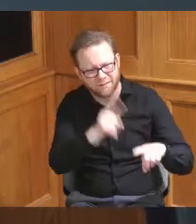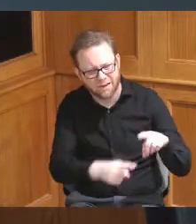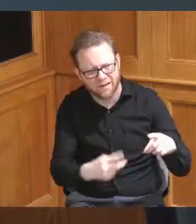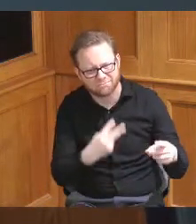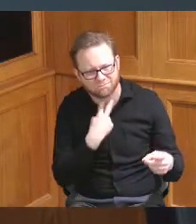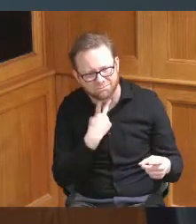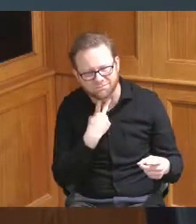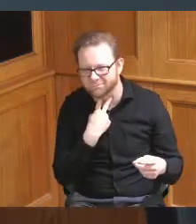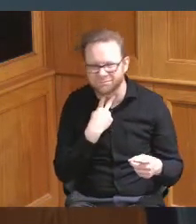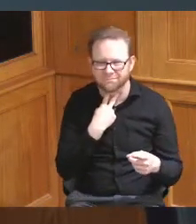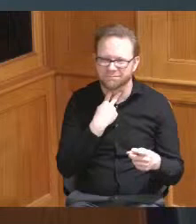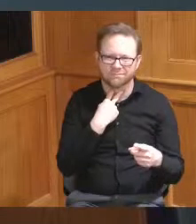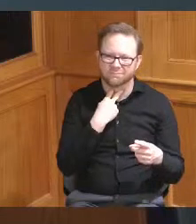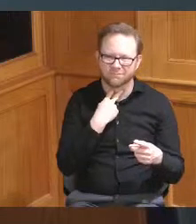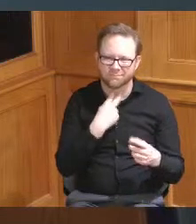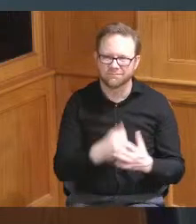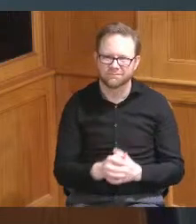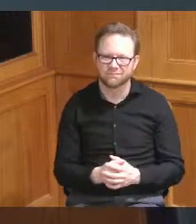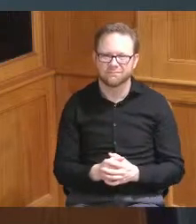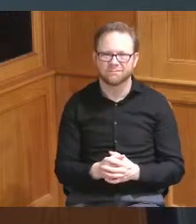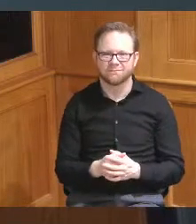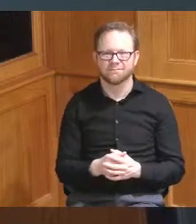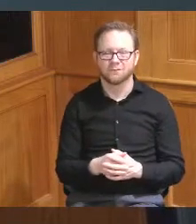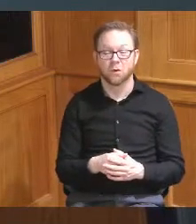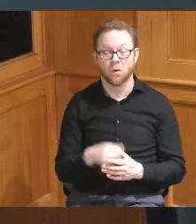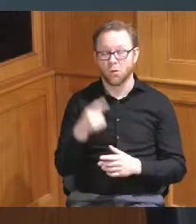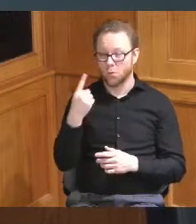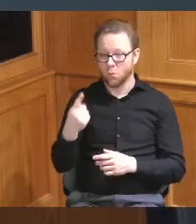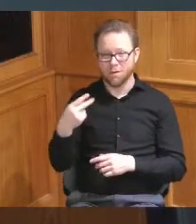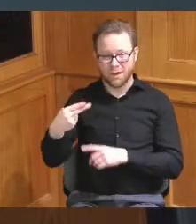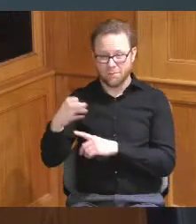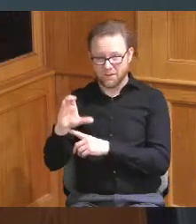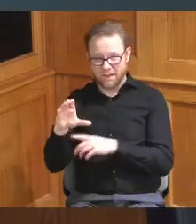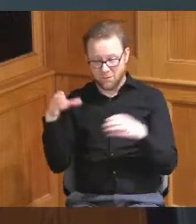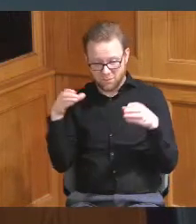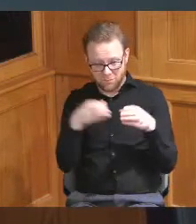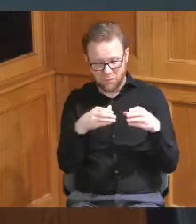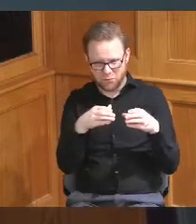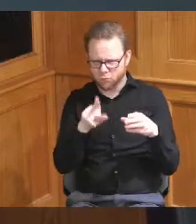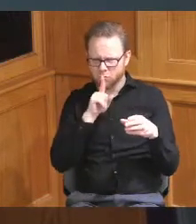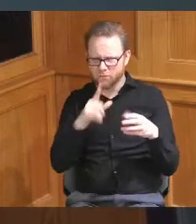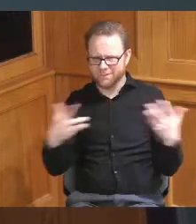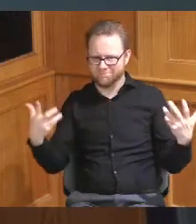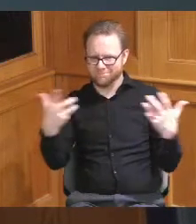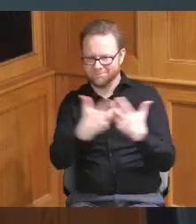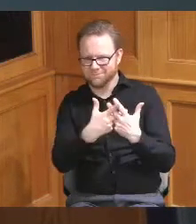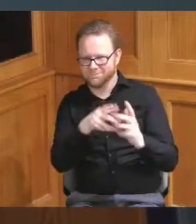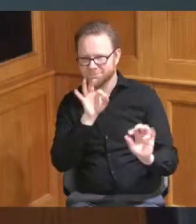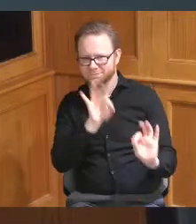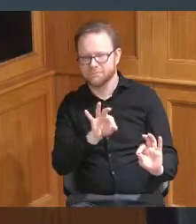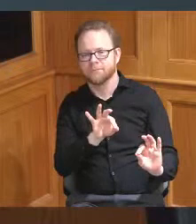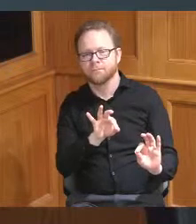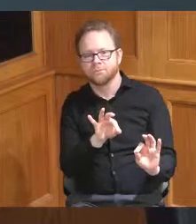and so as we are talking about one Hamilton County I think it fits right in and this you'd ever know